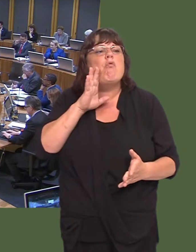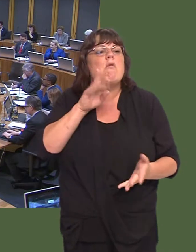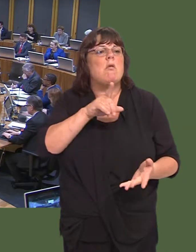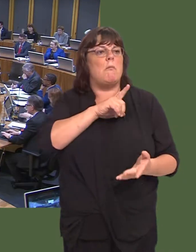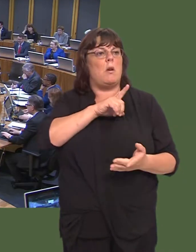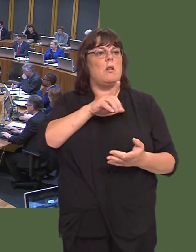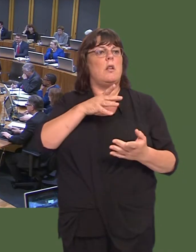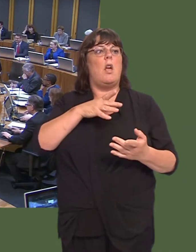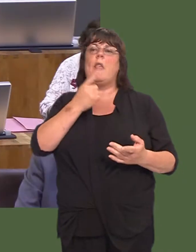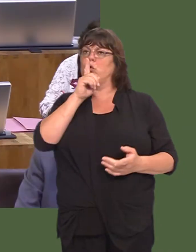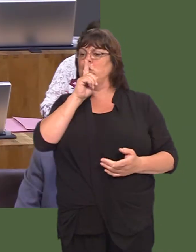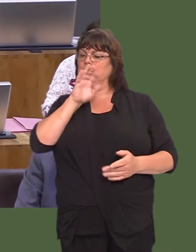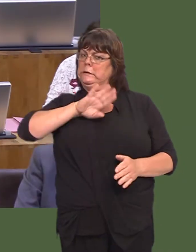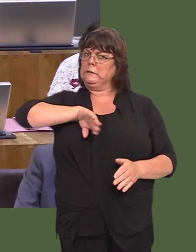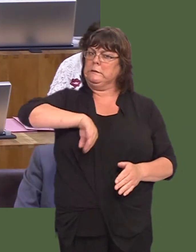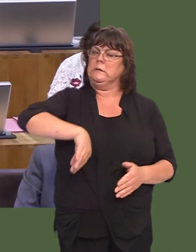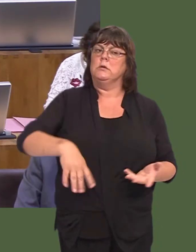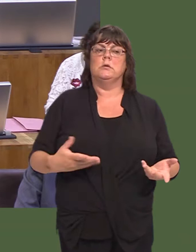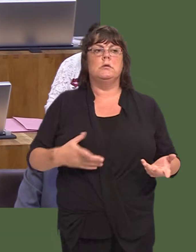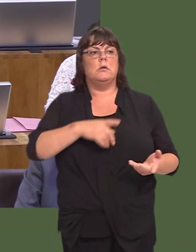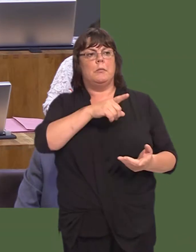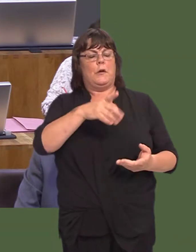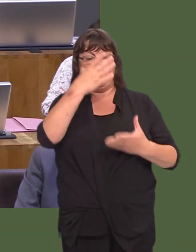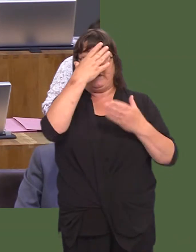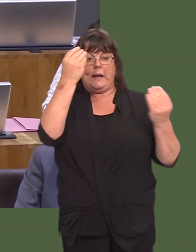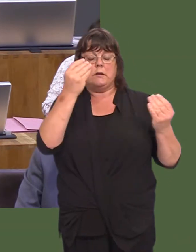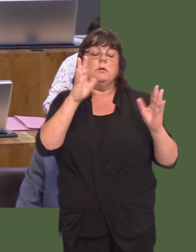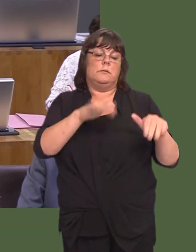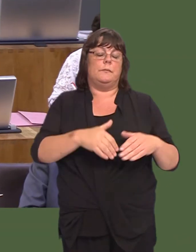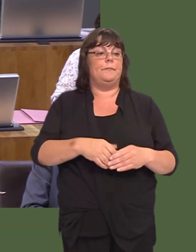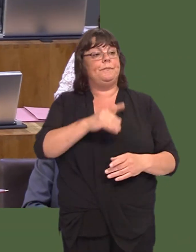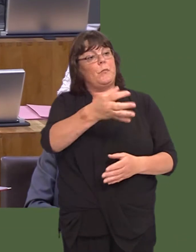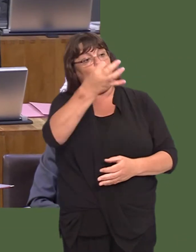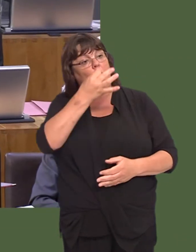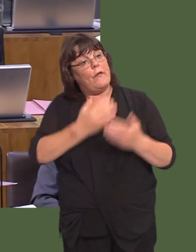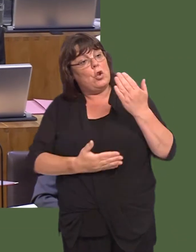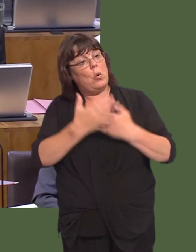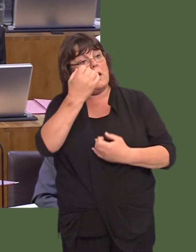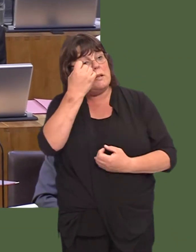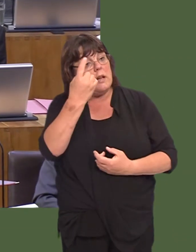They donít like hearing that, because itís something that theyíd rather forget about, but itís conveniently forgotten about. Well, he asked new ideas.